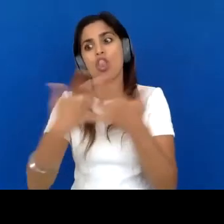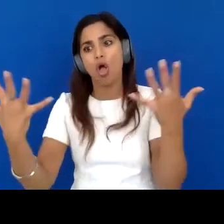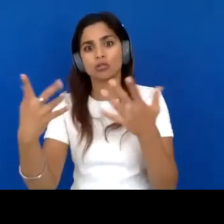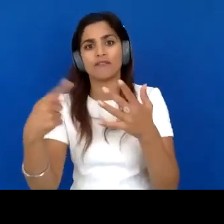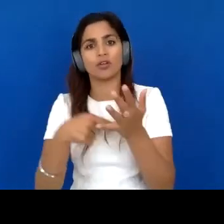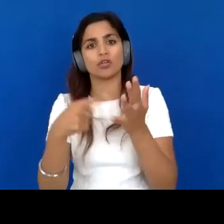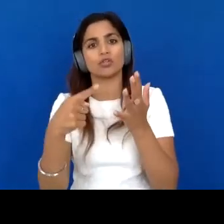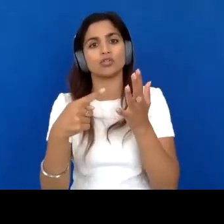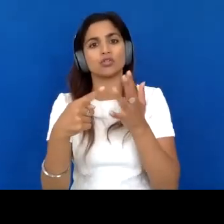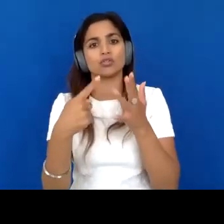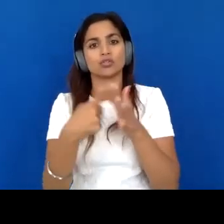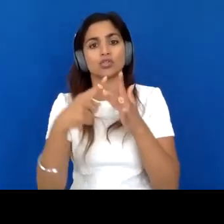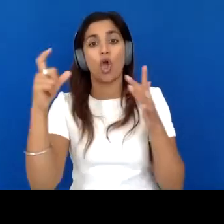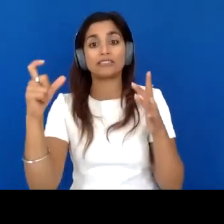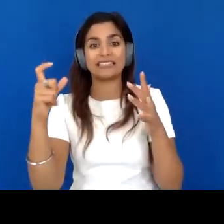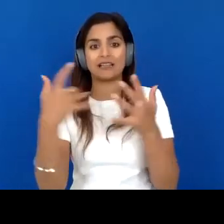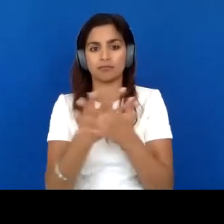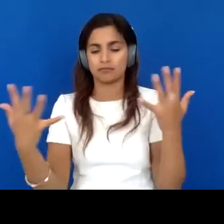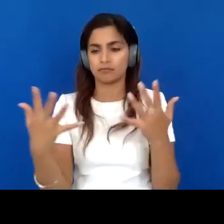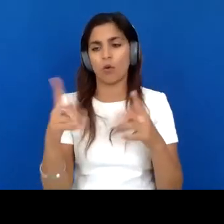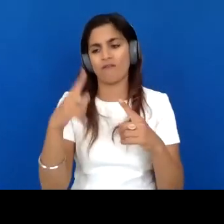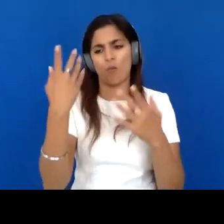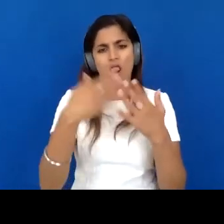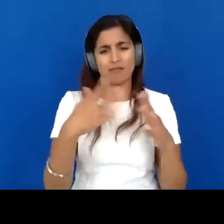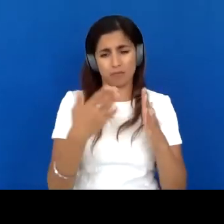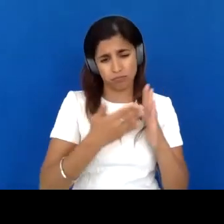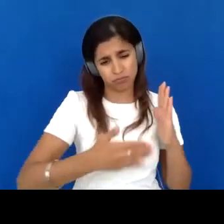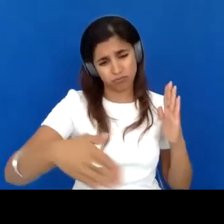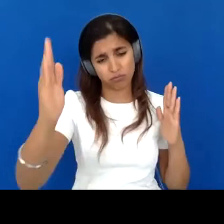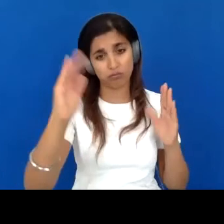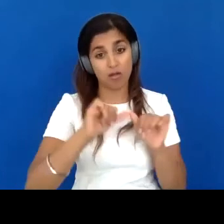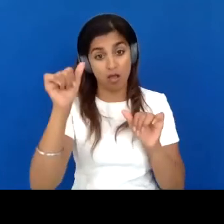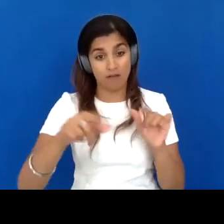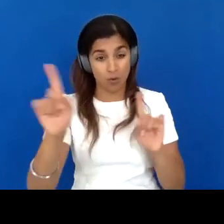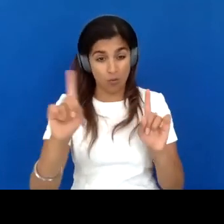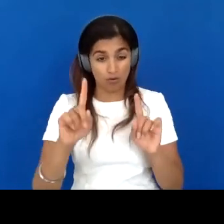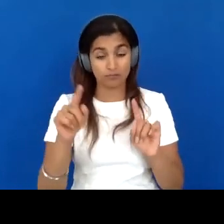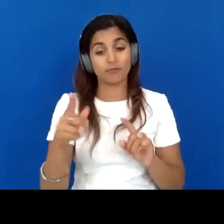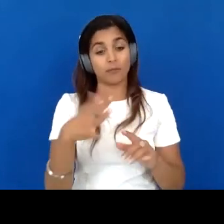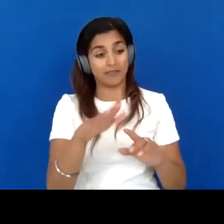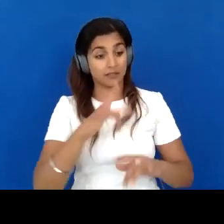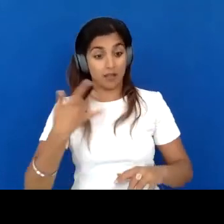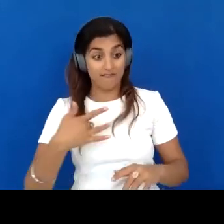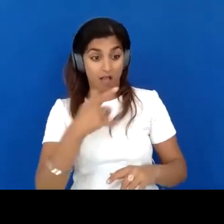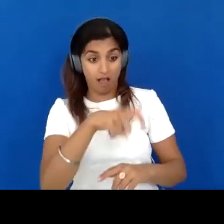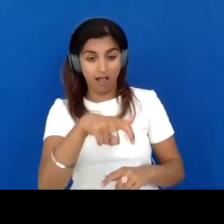aftermath of the leak survivors received only a fraction of compensation fines promised in the initial trust releases hospital is